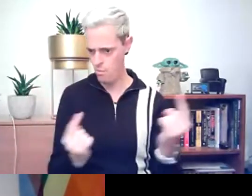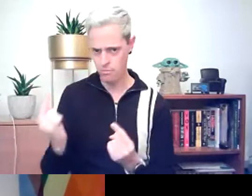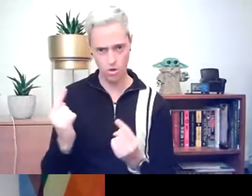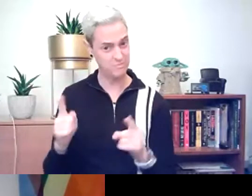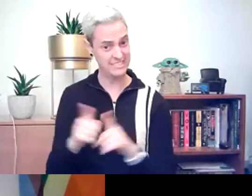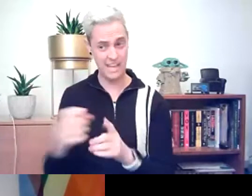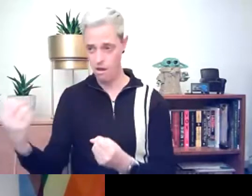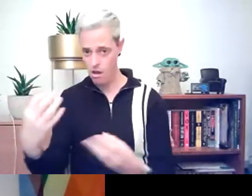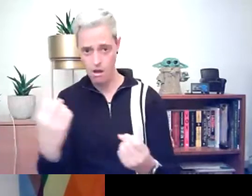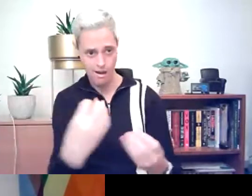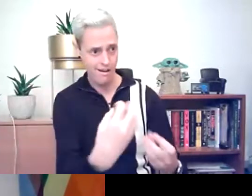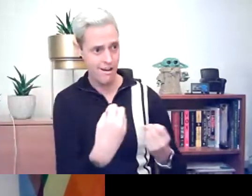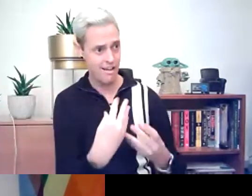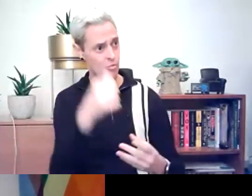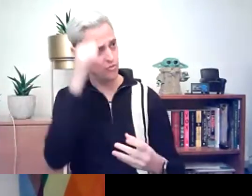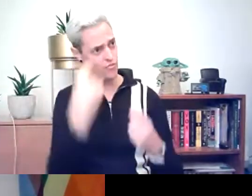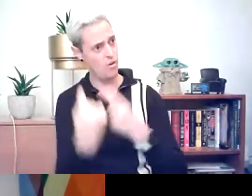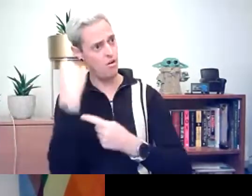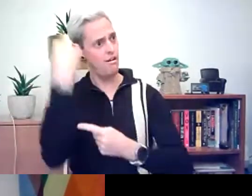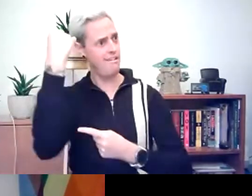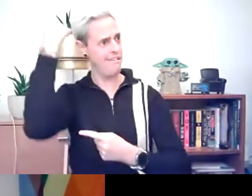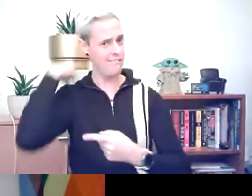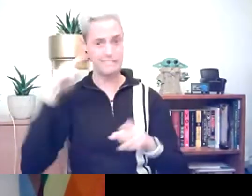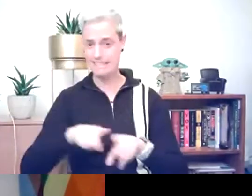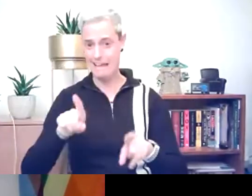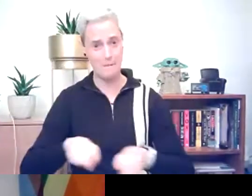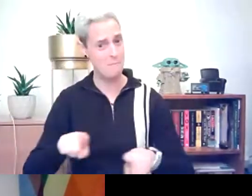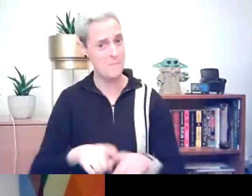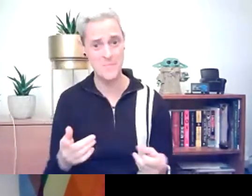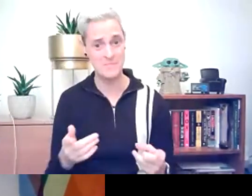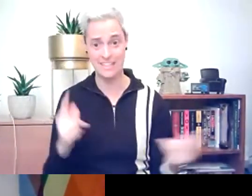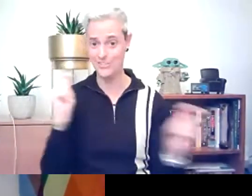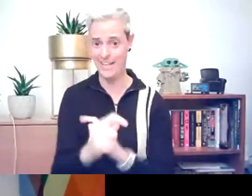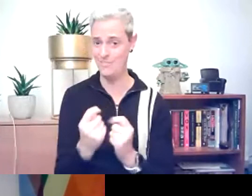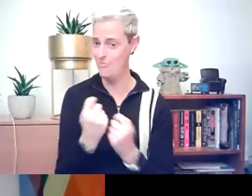and about risk of harm to themselves through going out and being seen as transgender,